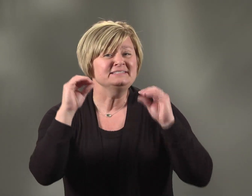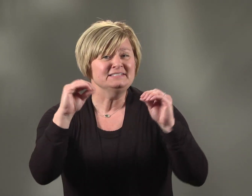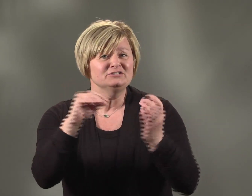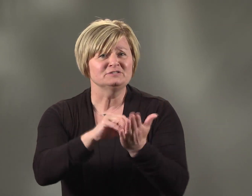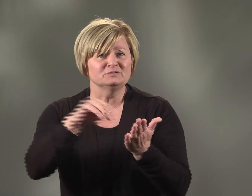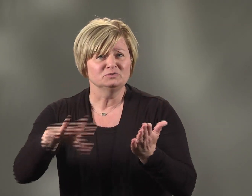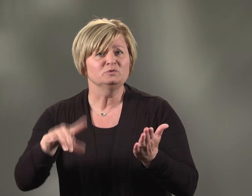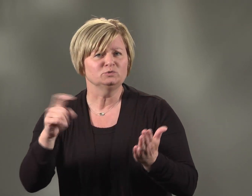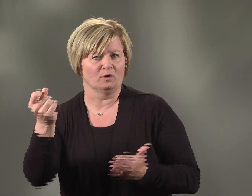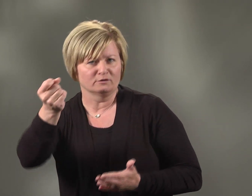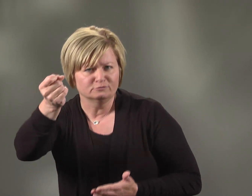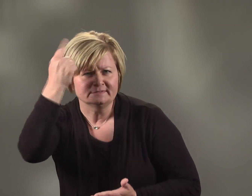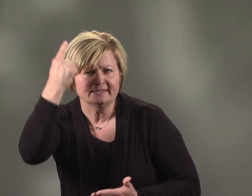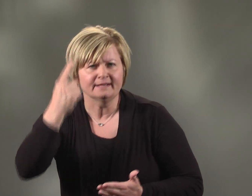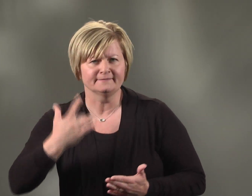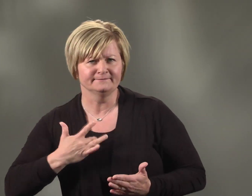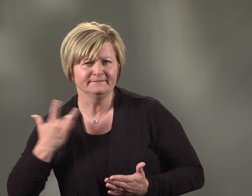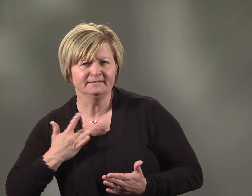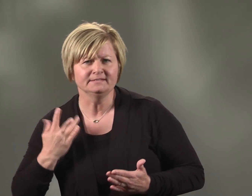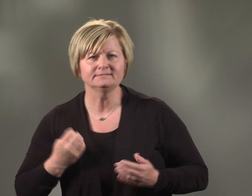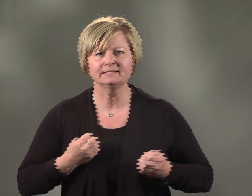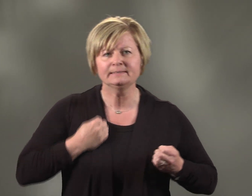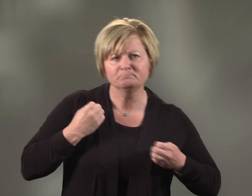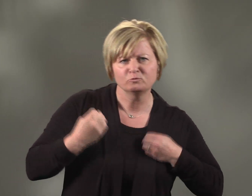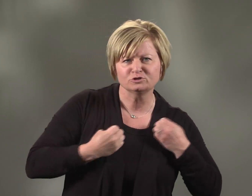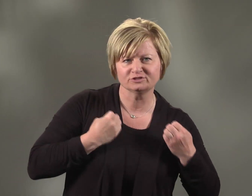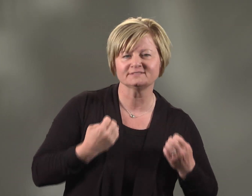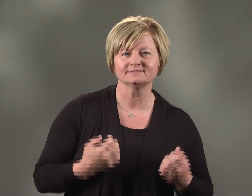This teaches the student to understand feelings and emotions.